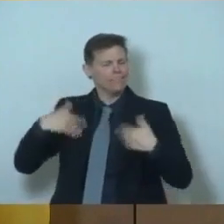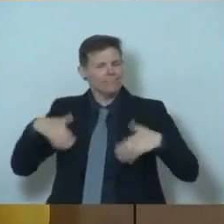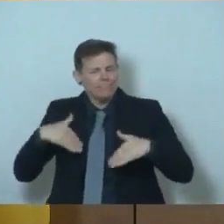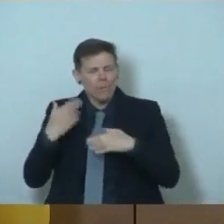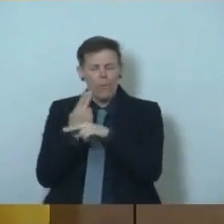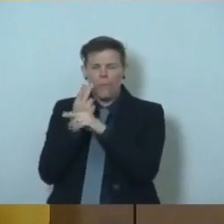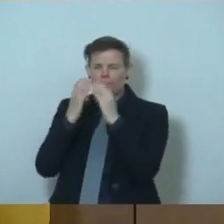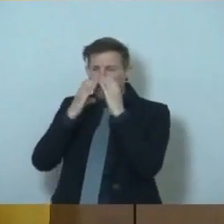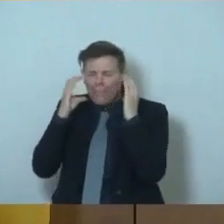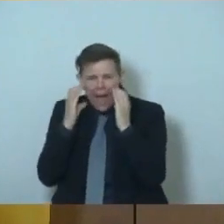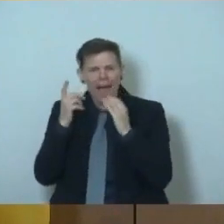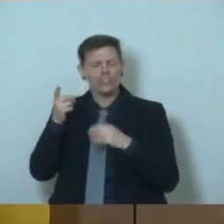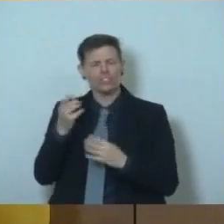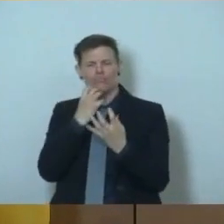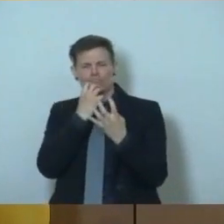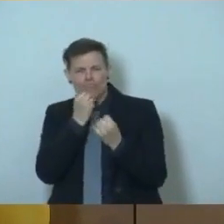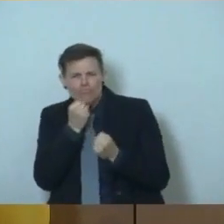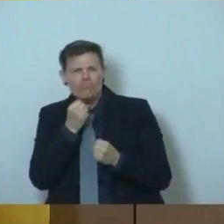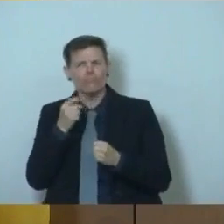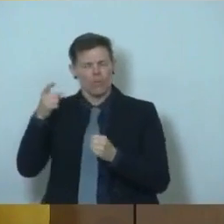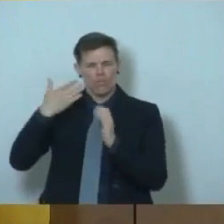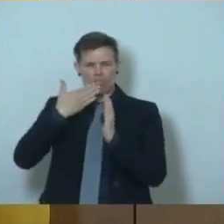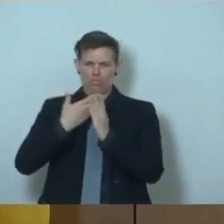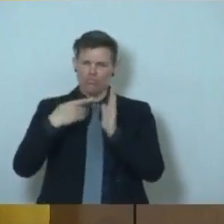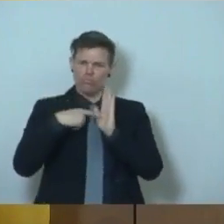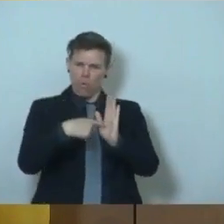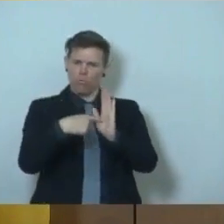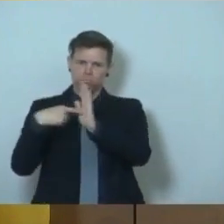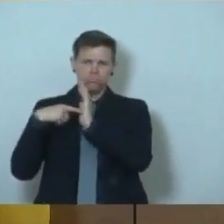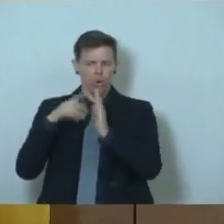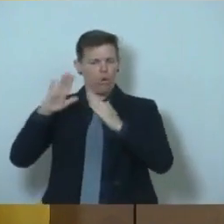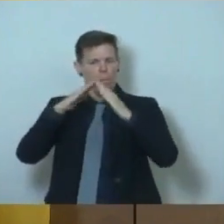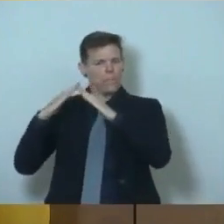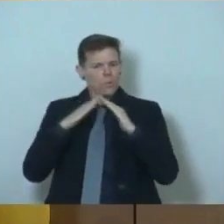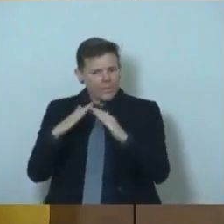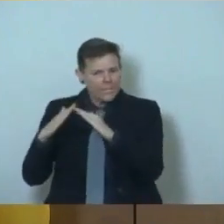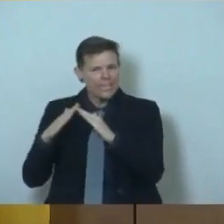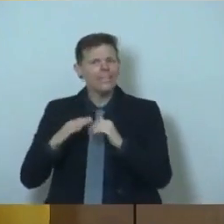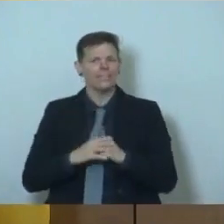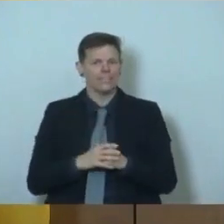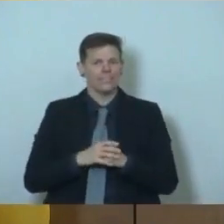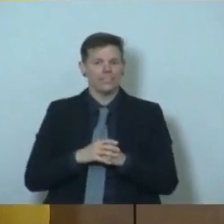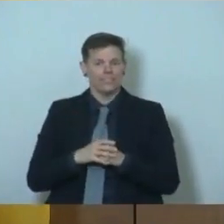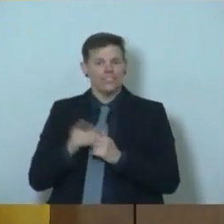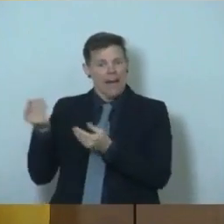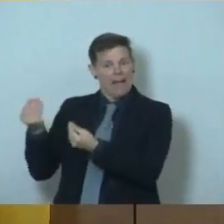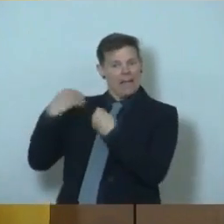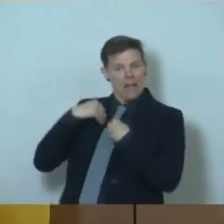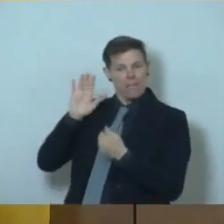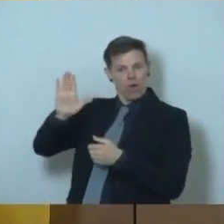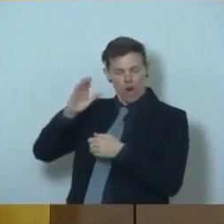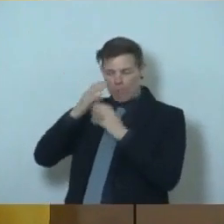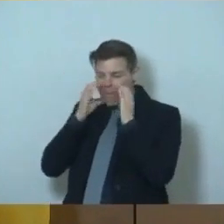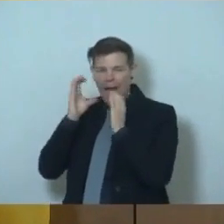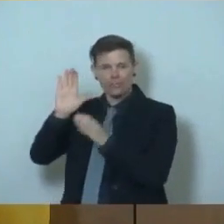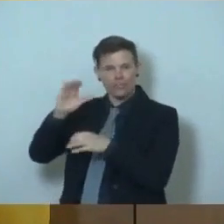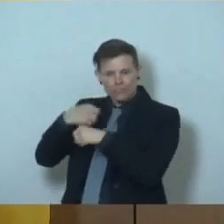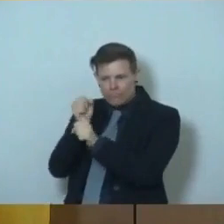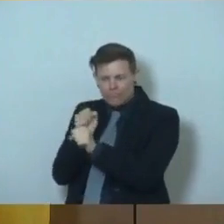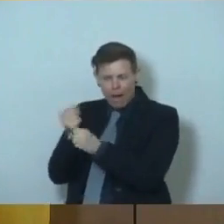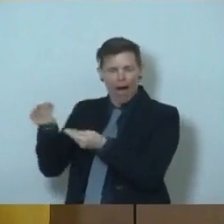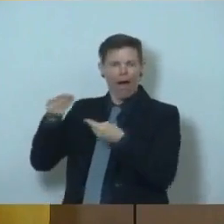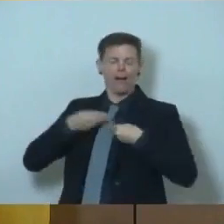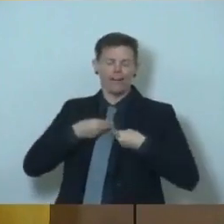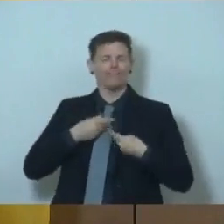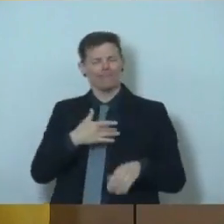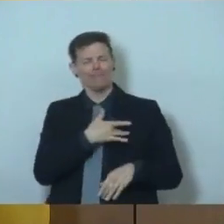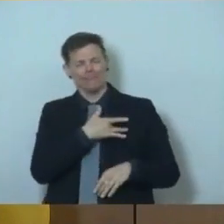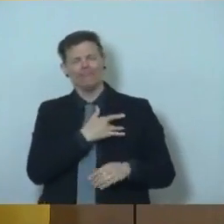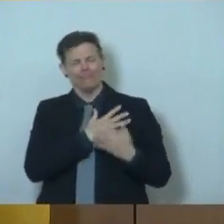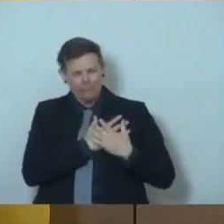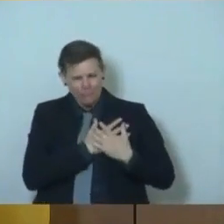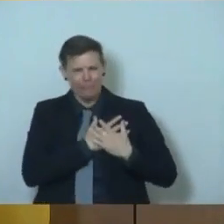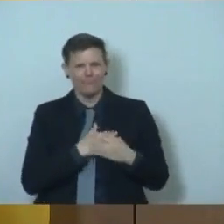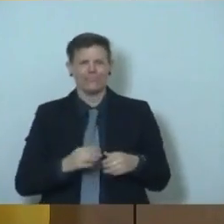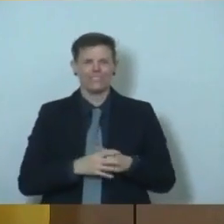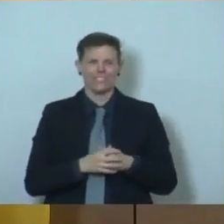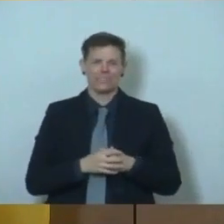THAT YOU ARE DEMONSTRATING THAT YOU ARE WEARING THESE MASKS THAT YOU ARE AN EFFECTIVE ROLE MODEL IN THE COME IN THE THAN YOU ARE PROVIDING THIS PROTECTIVE GEAR TO ME AS THE GOVERNOR.